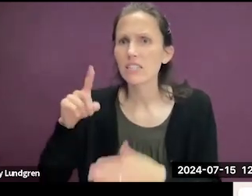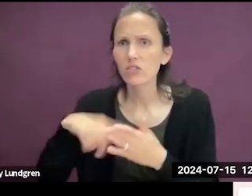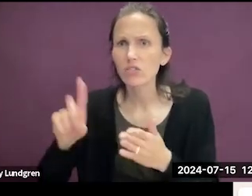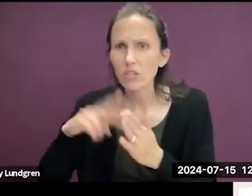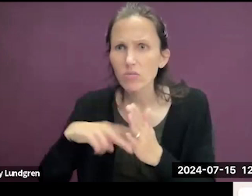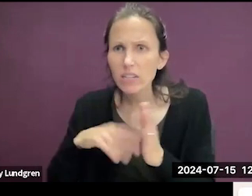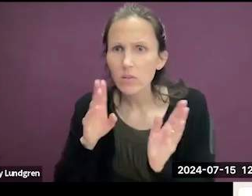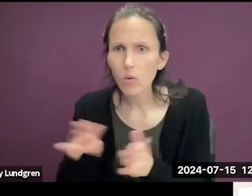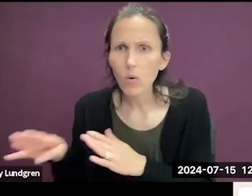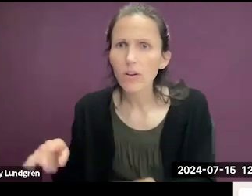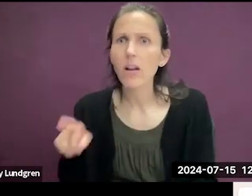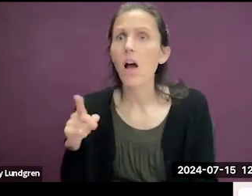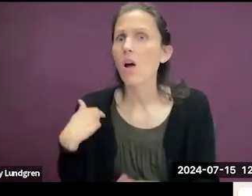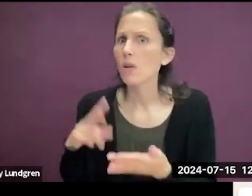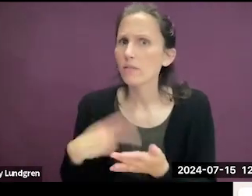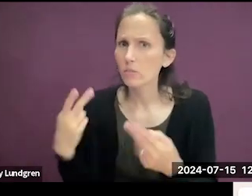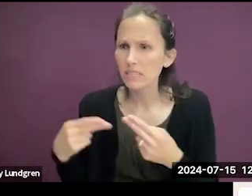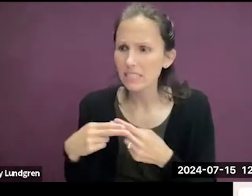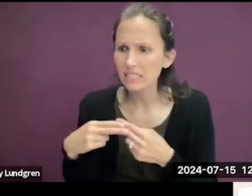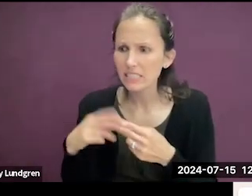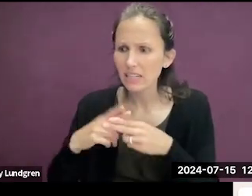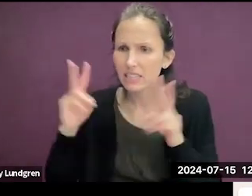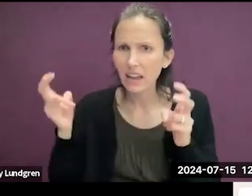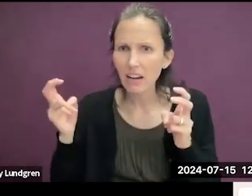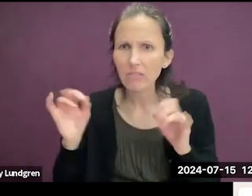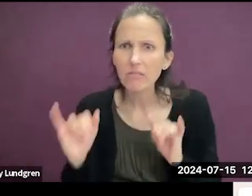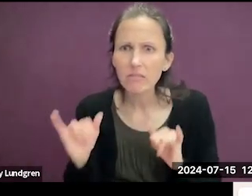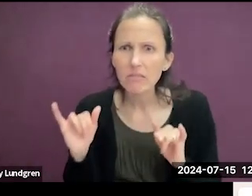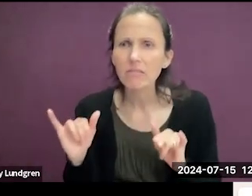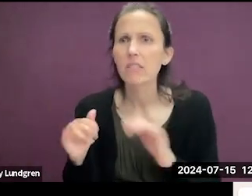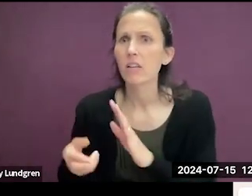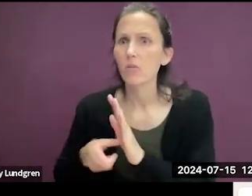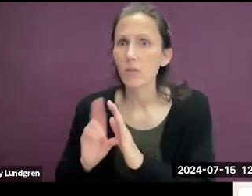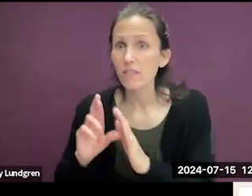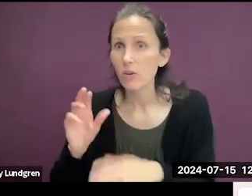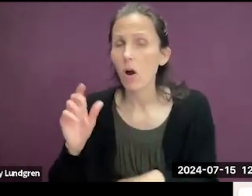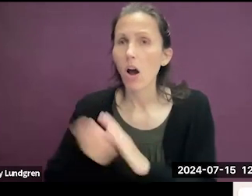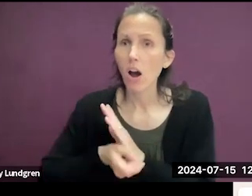And we need to review that auto-generated alt-text. So one thing to remember